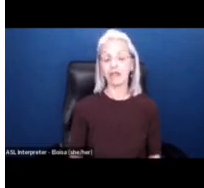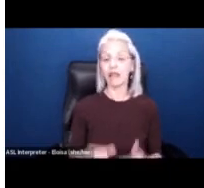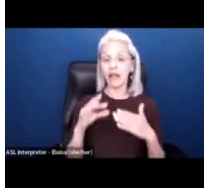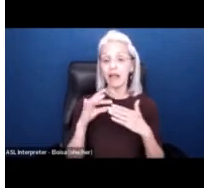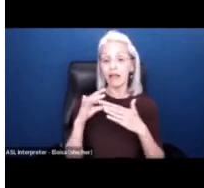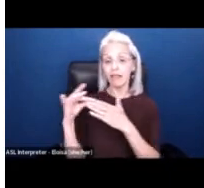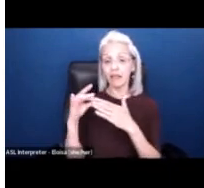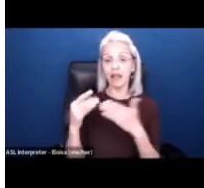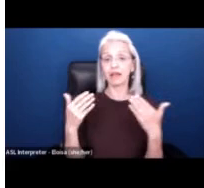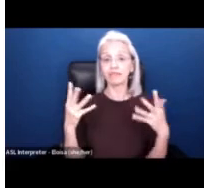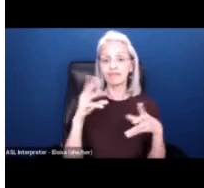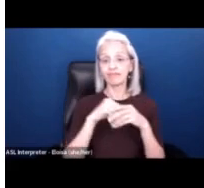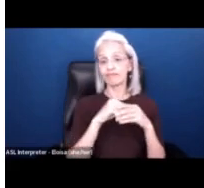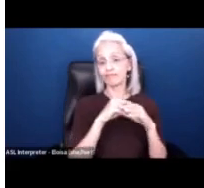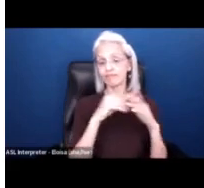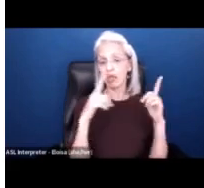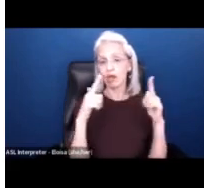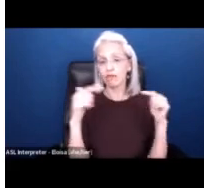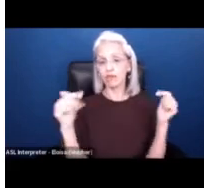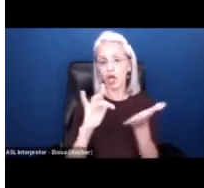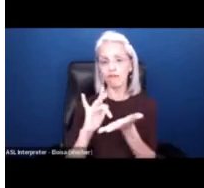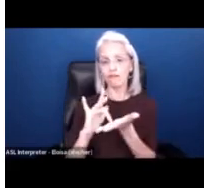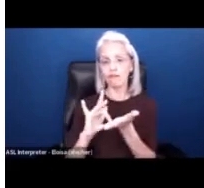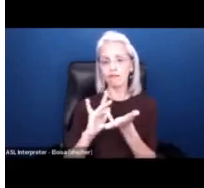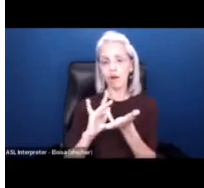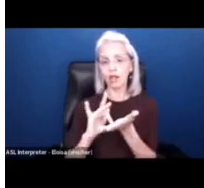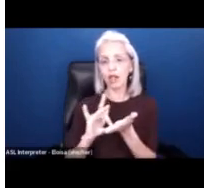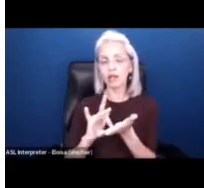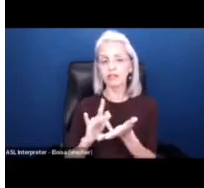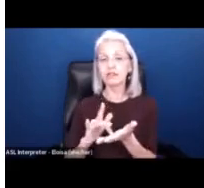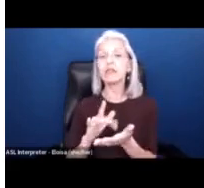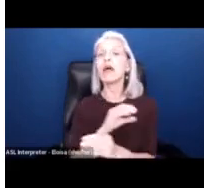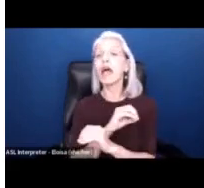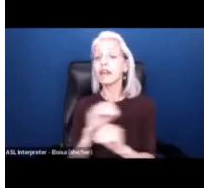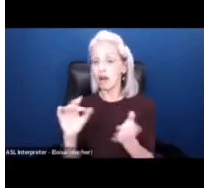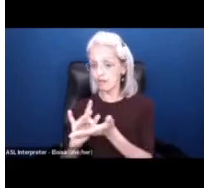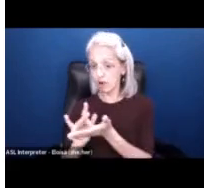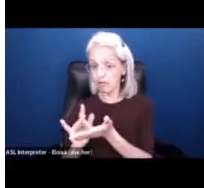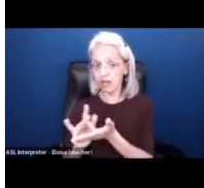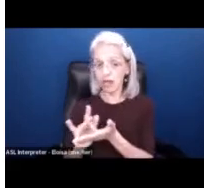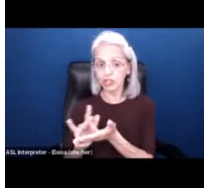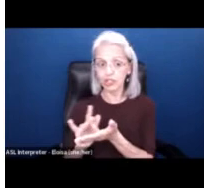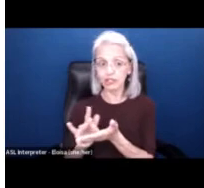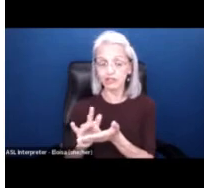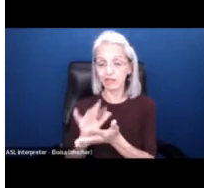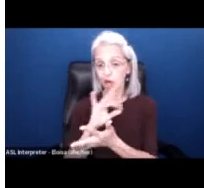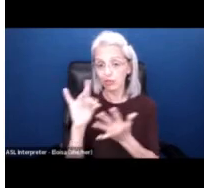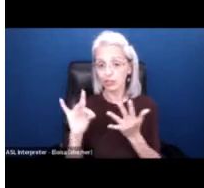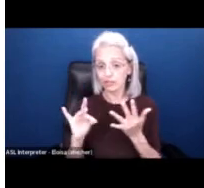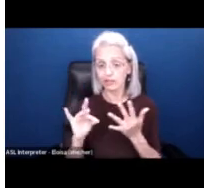variety of pharmacologic and non pharmacologic options for for